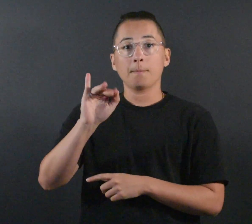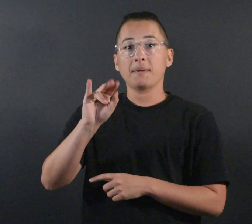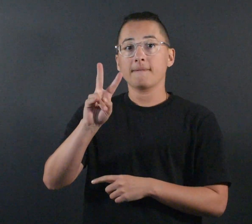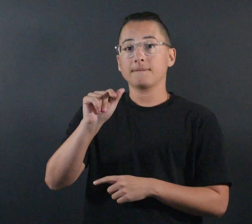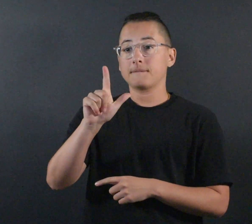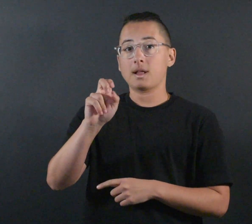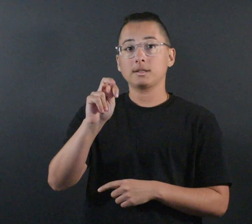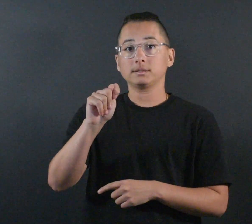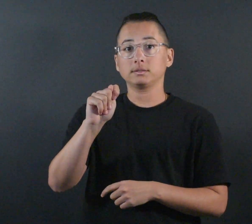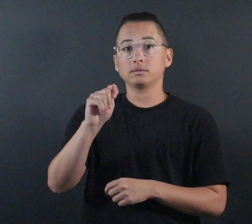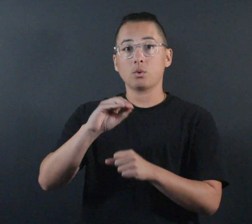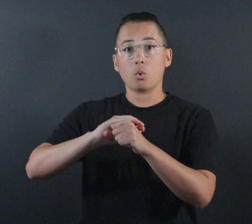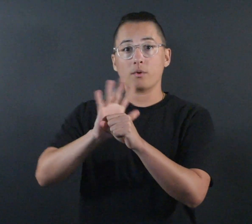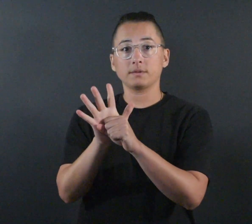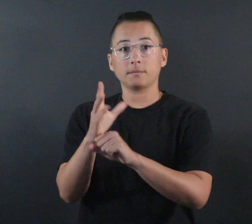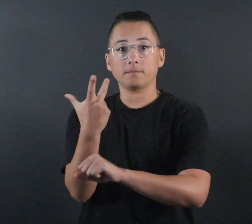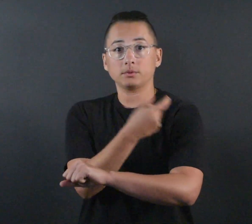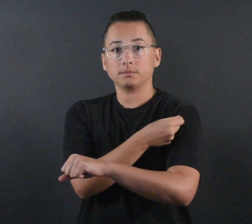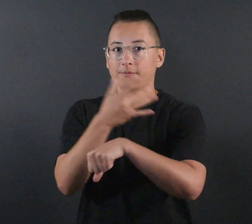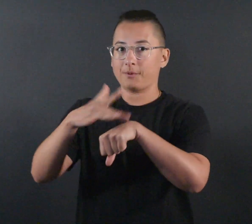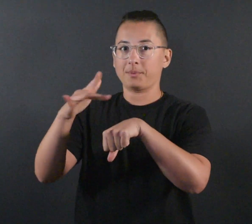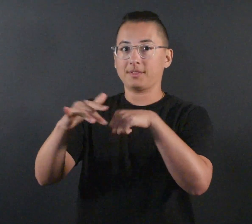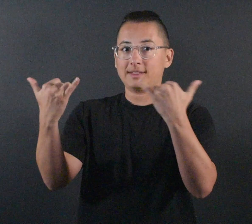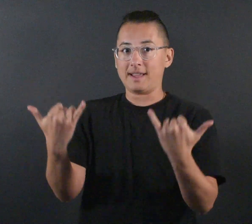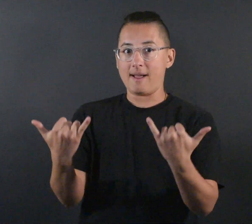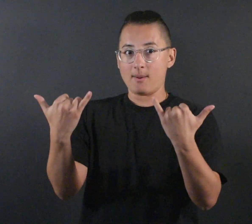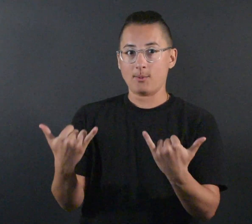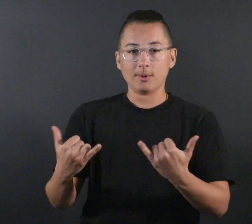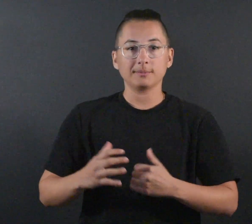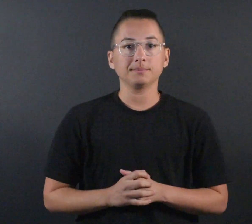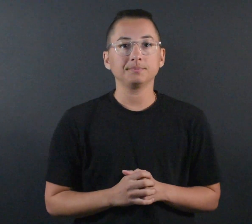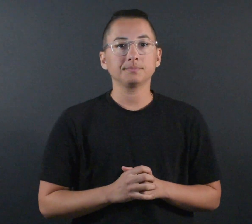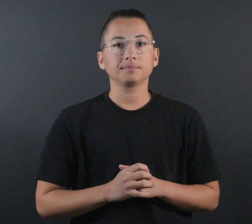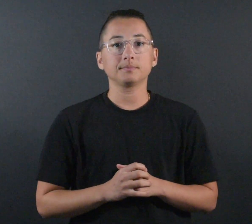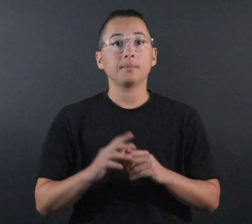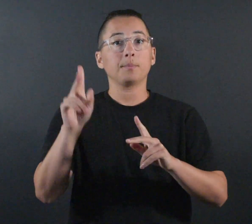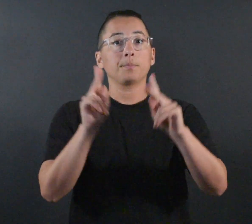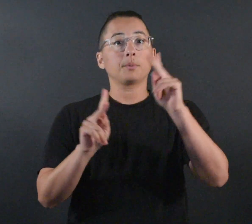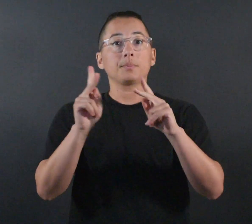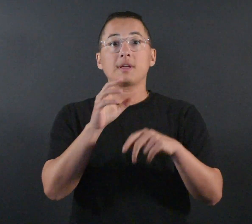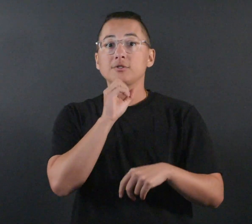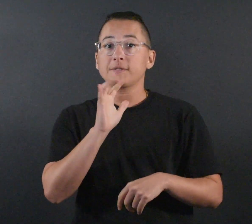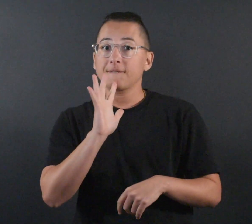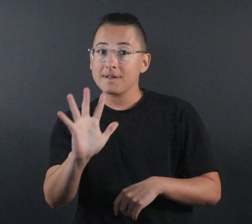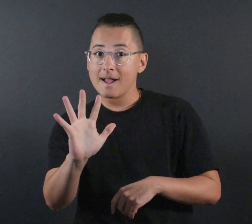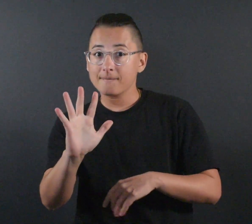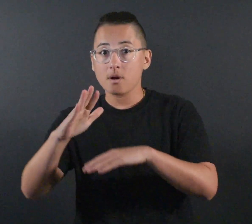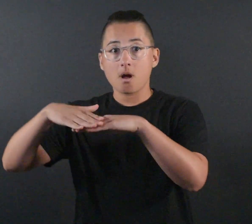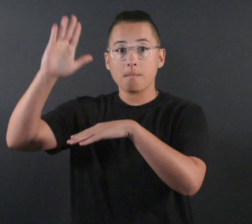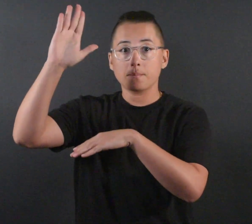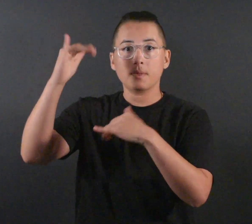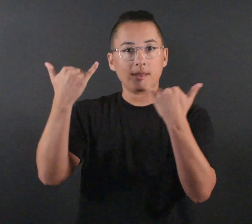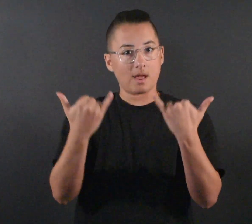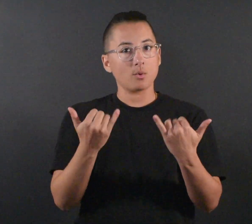Bivalent COVID Boosters Available Now People ages 5 and older are now recommended